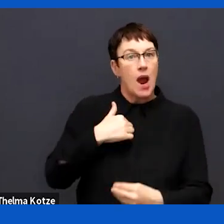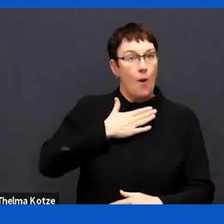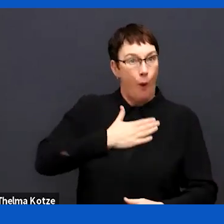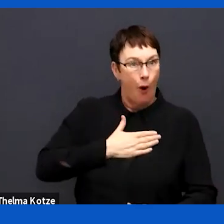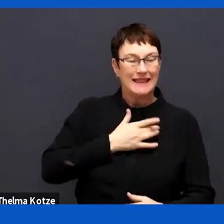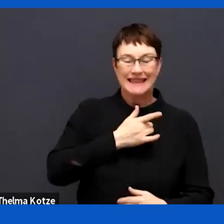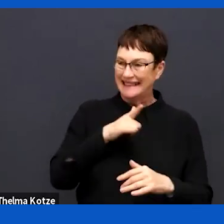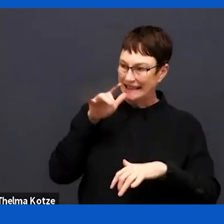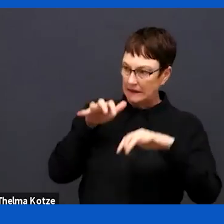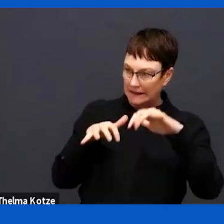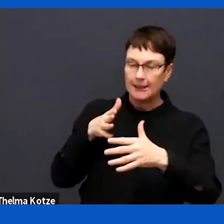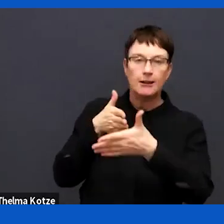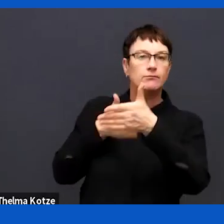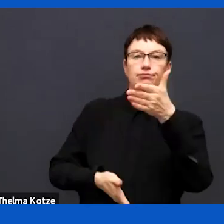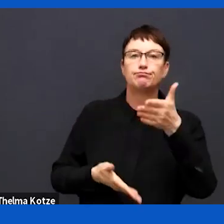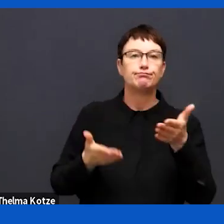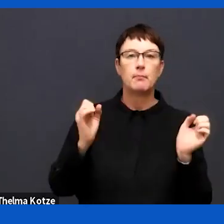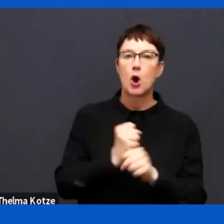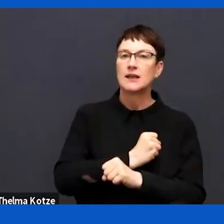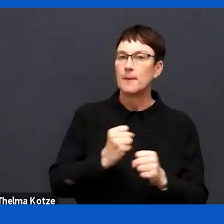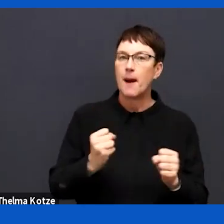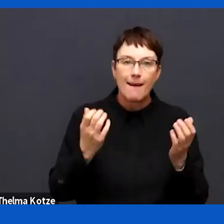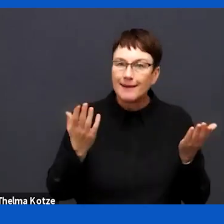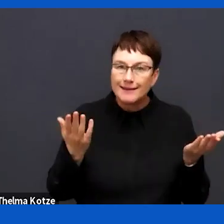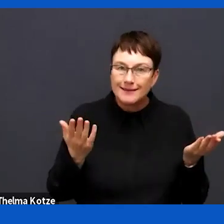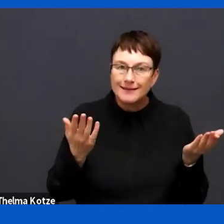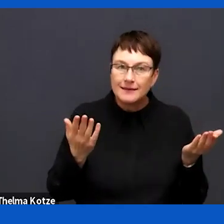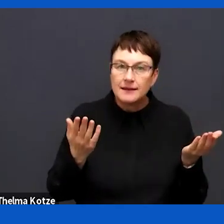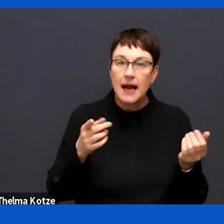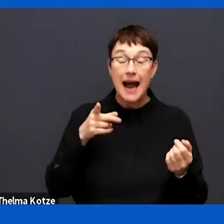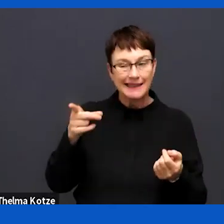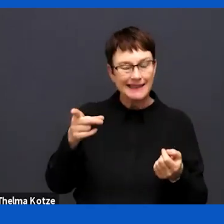functionality is not working. Then the question is,